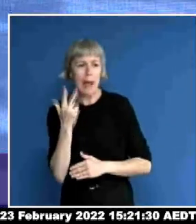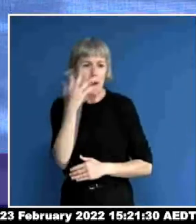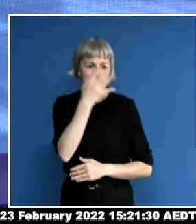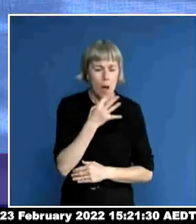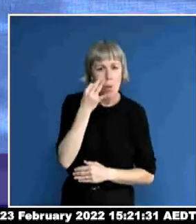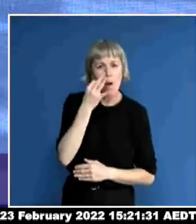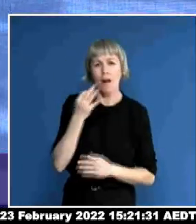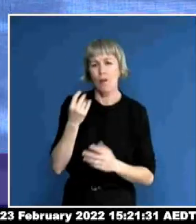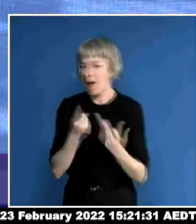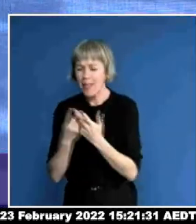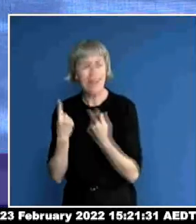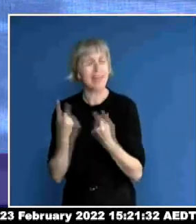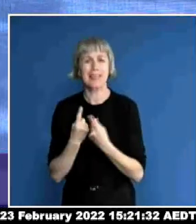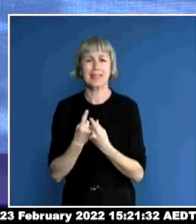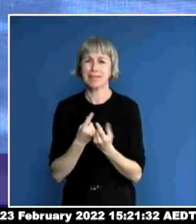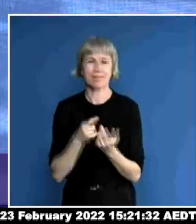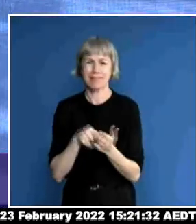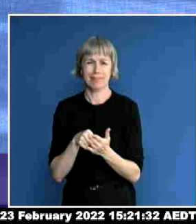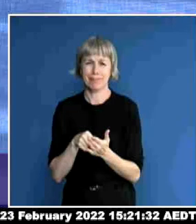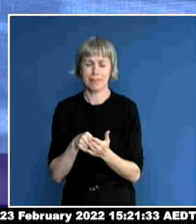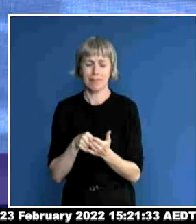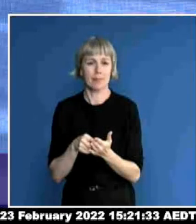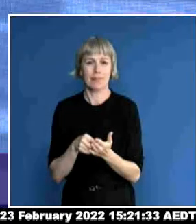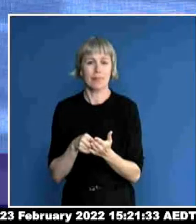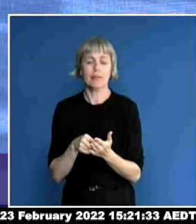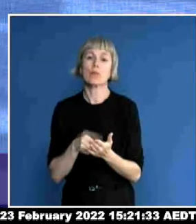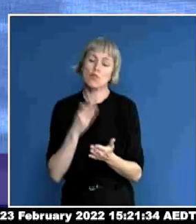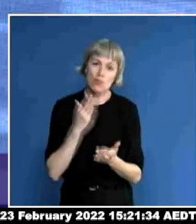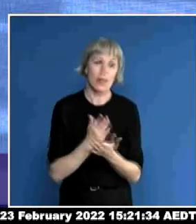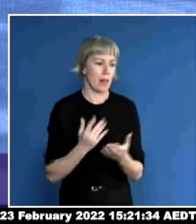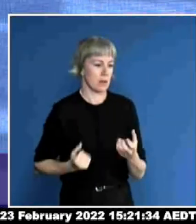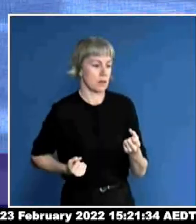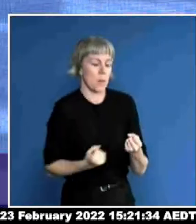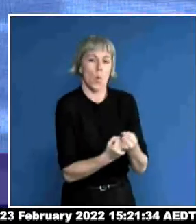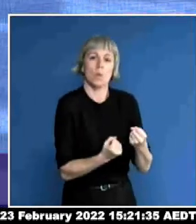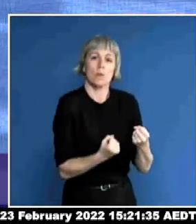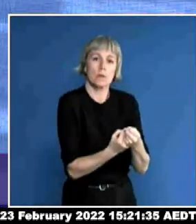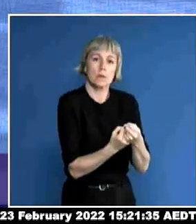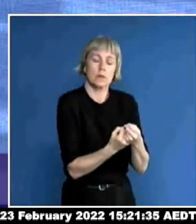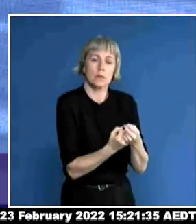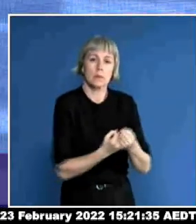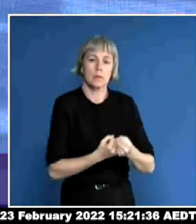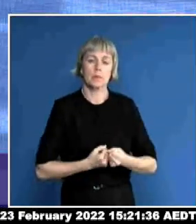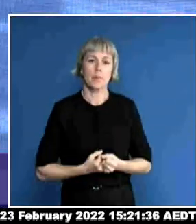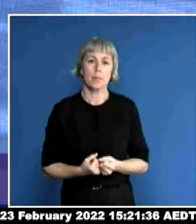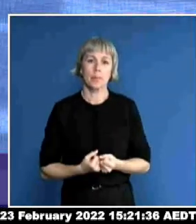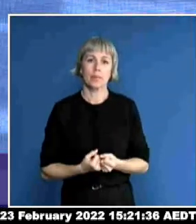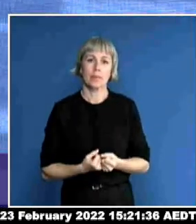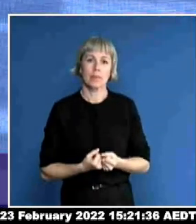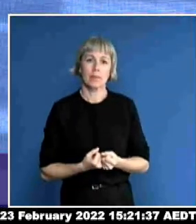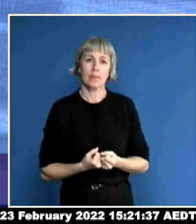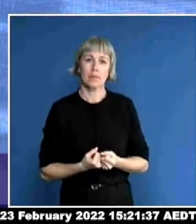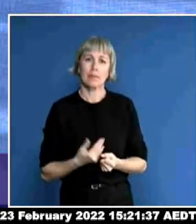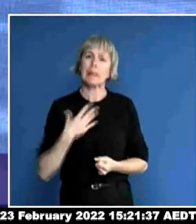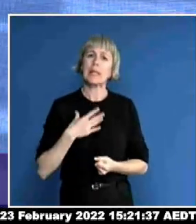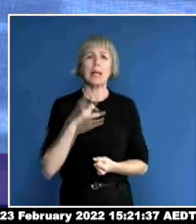And let people with disability shine their strength and let them - people with